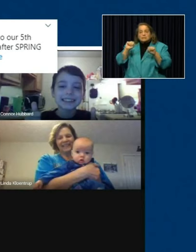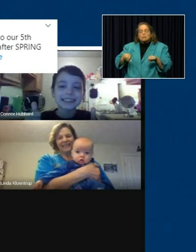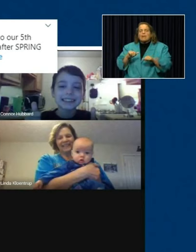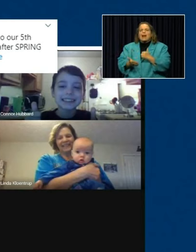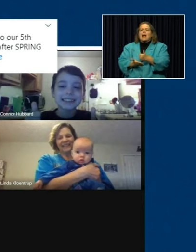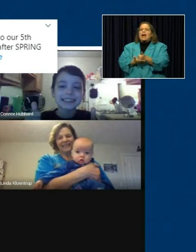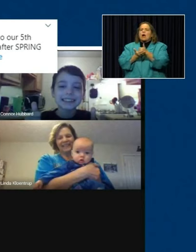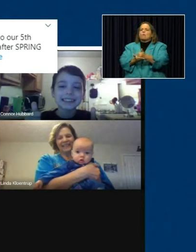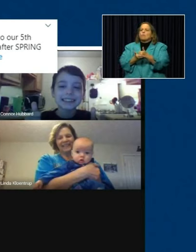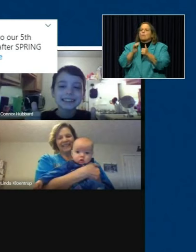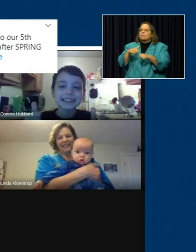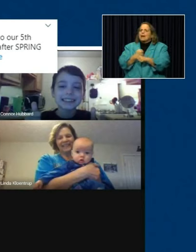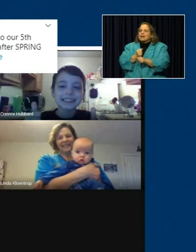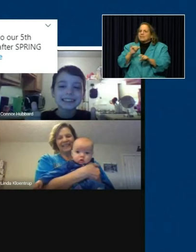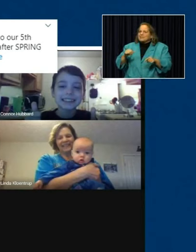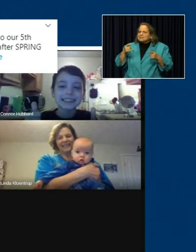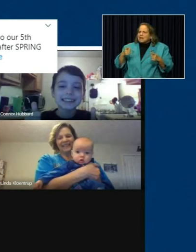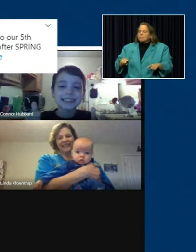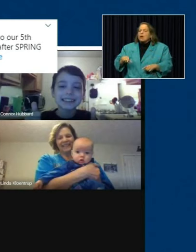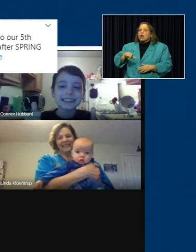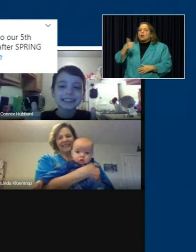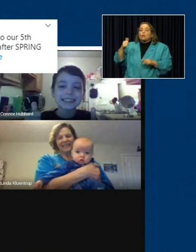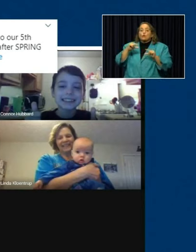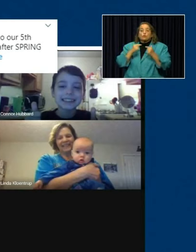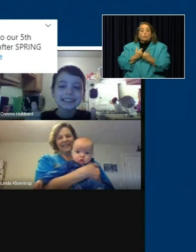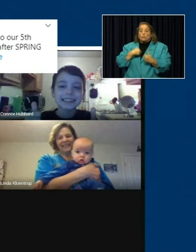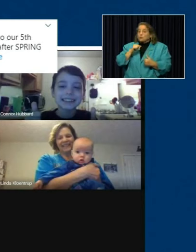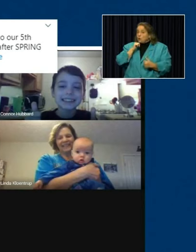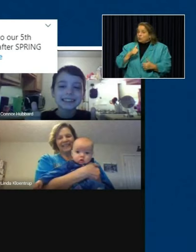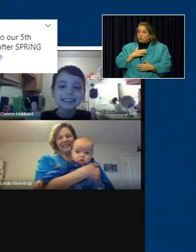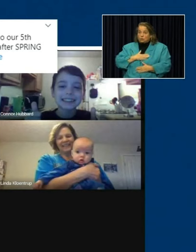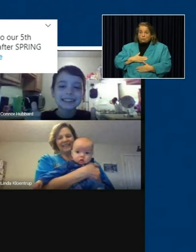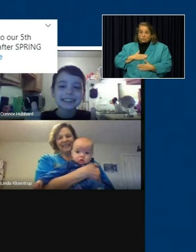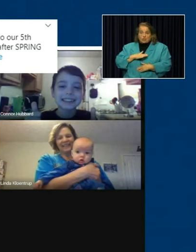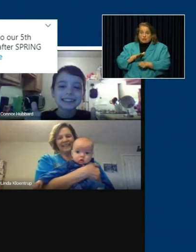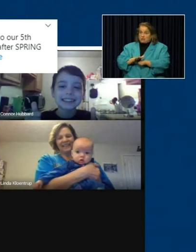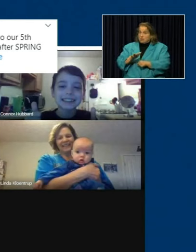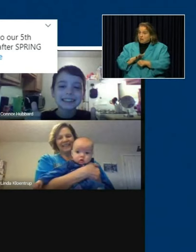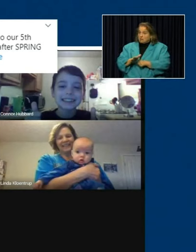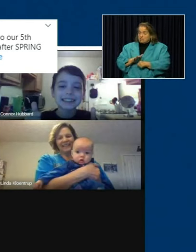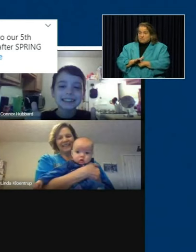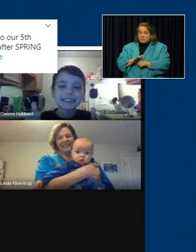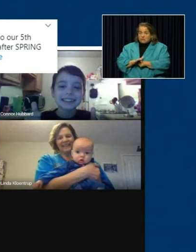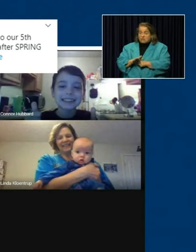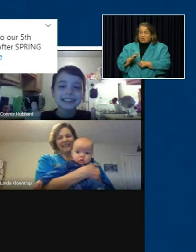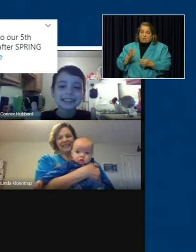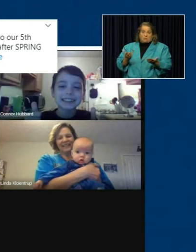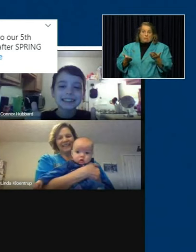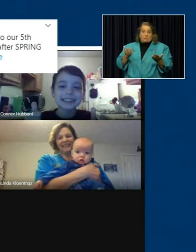STEP UP FOR OUR TEAM. CHECK ON A NEIGHBOR. CHOKE A DISTANT RELATIVE.